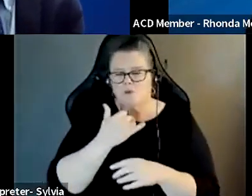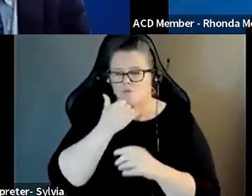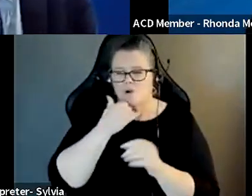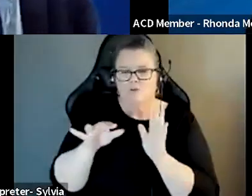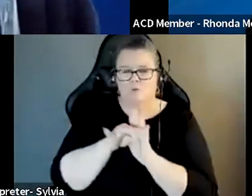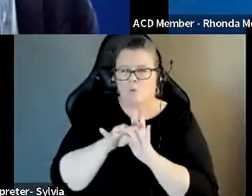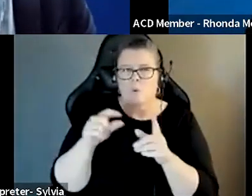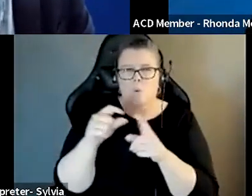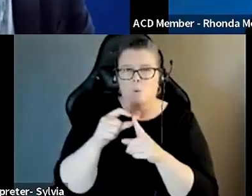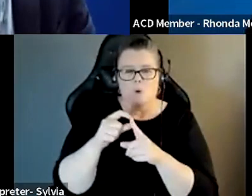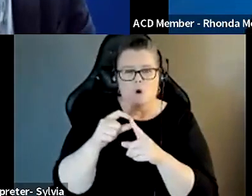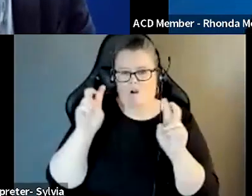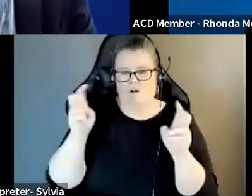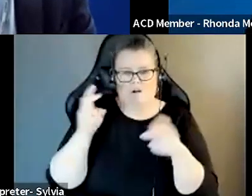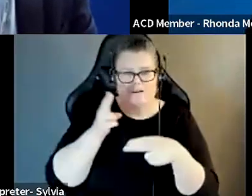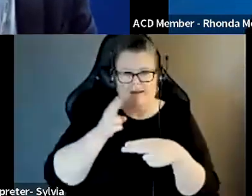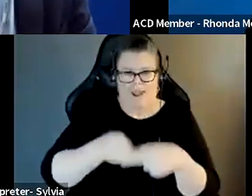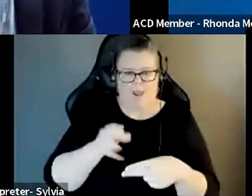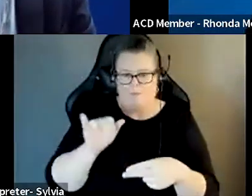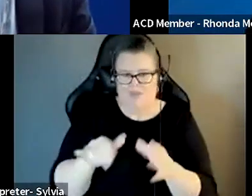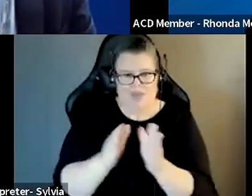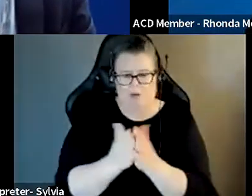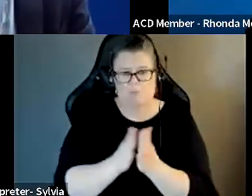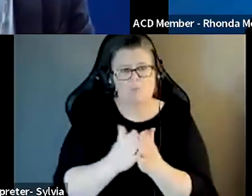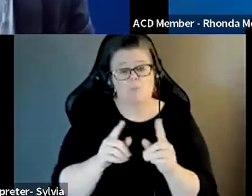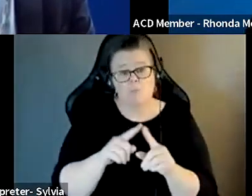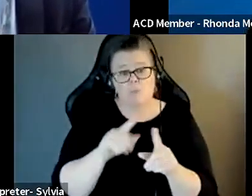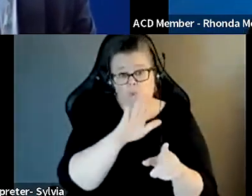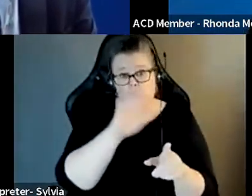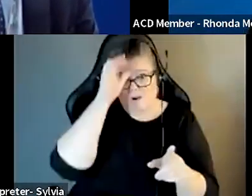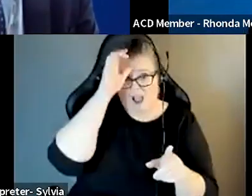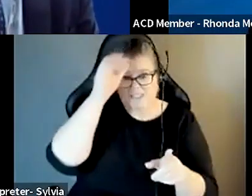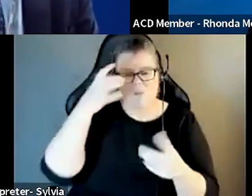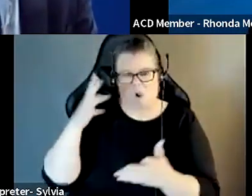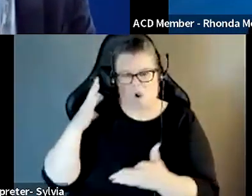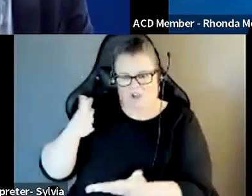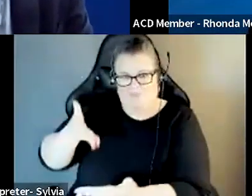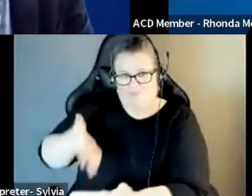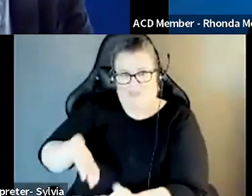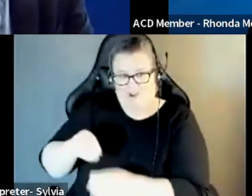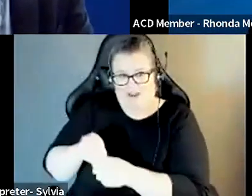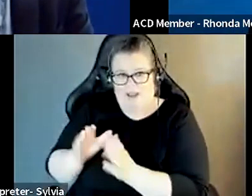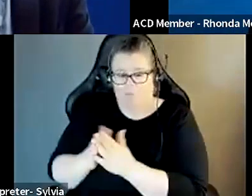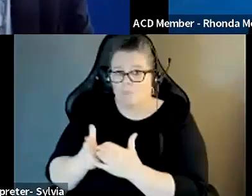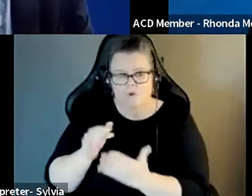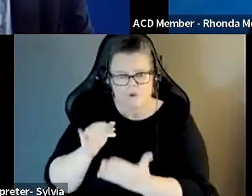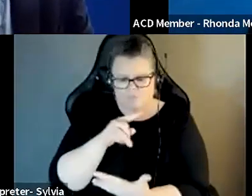But the concepts that you're mentioning I think you're going to find are in there. And if they're not, we can discuss having more put to it.